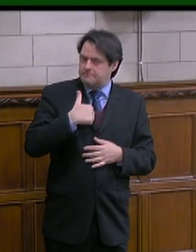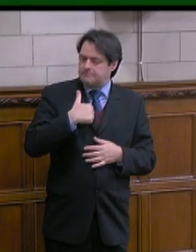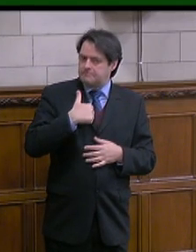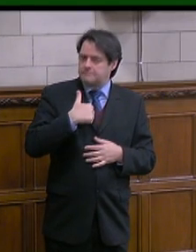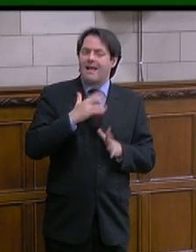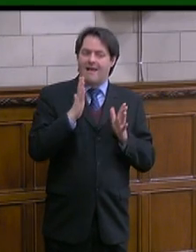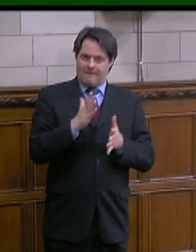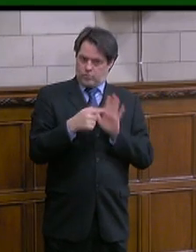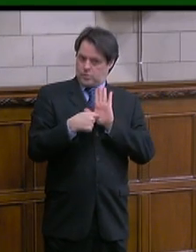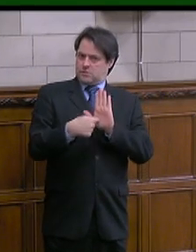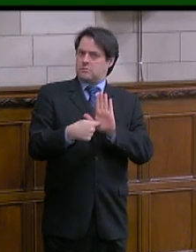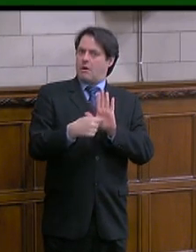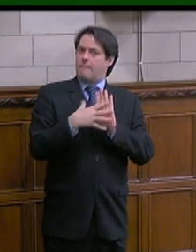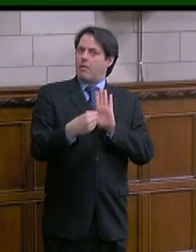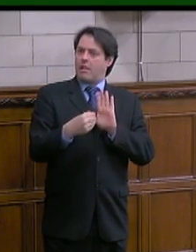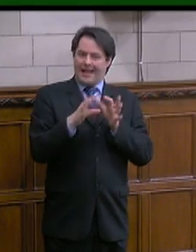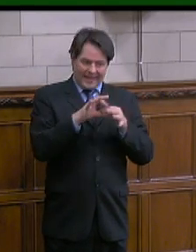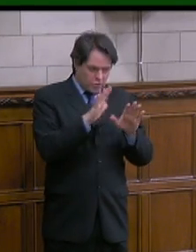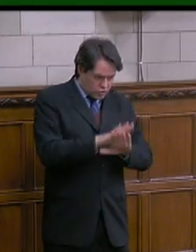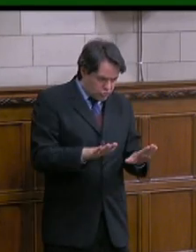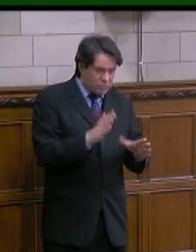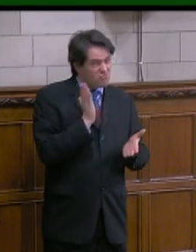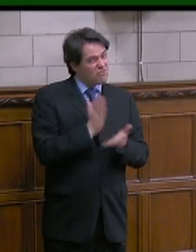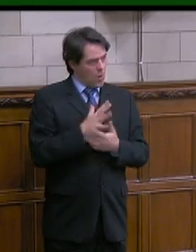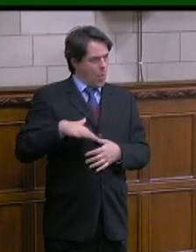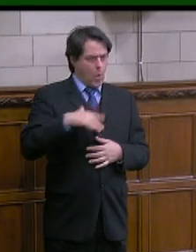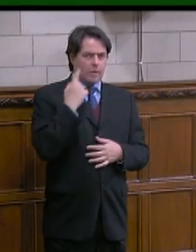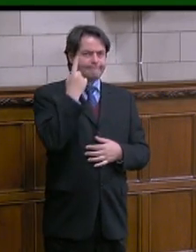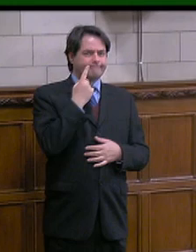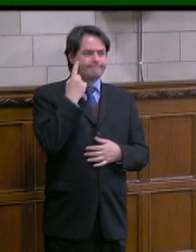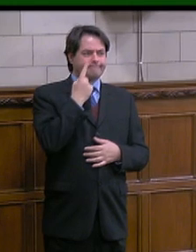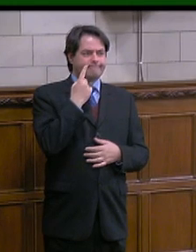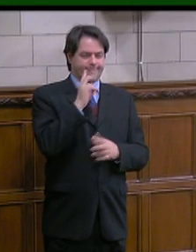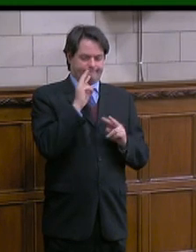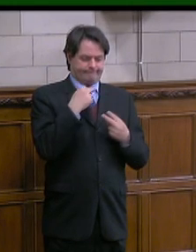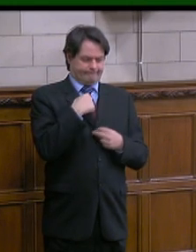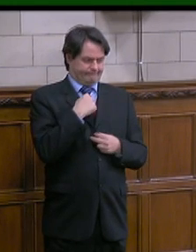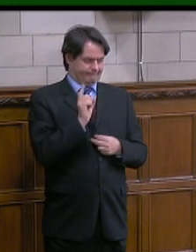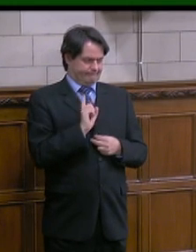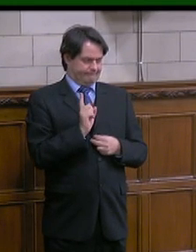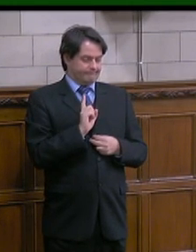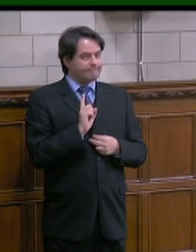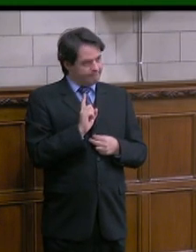The debate is about children, but I think we are all reflecting about ourselves, too. I thank my hon.